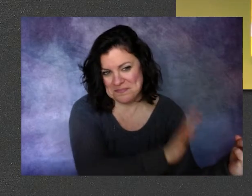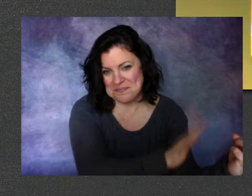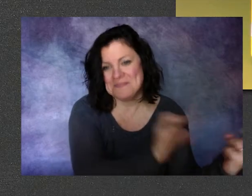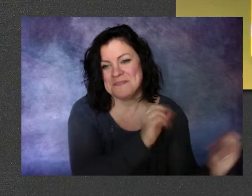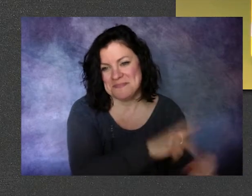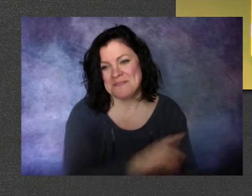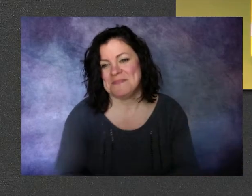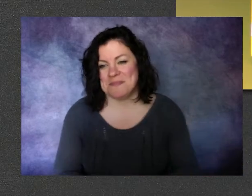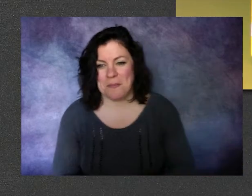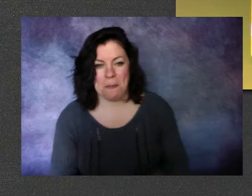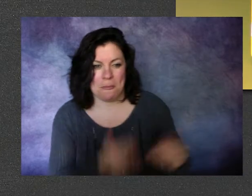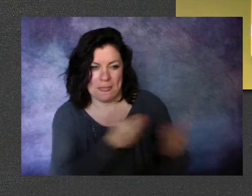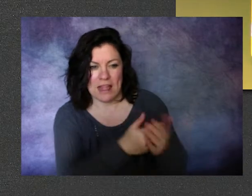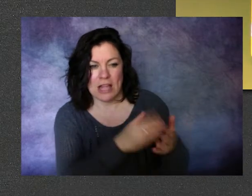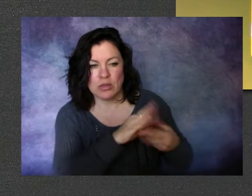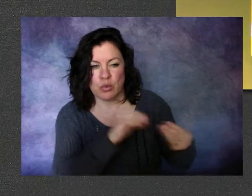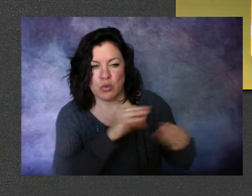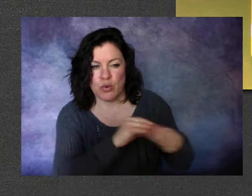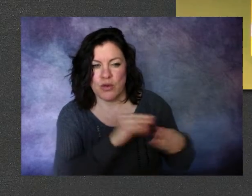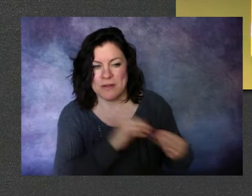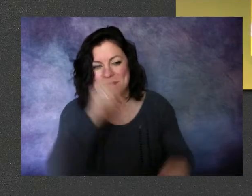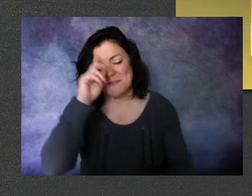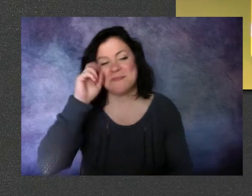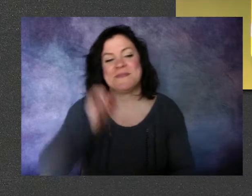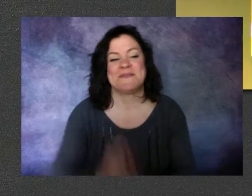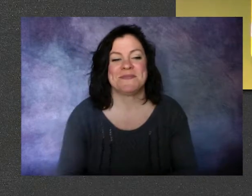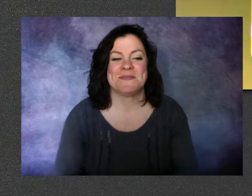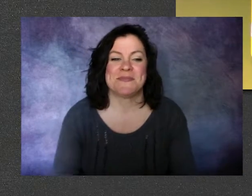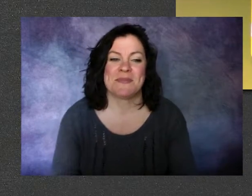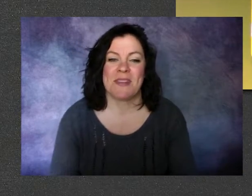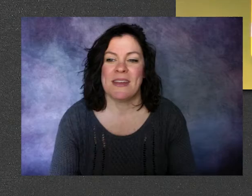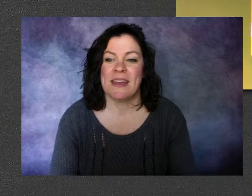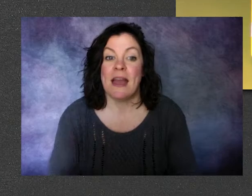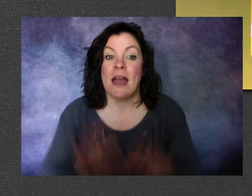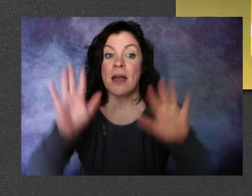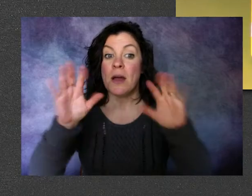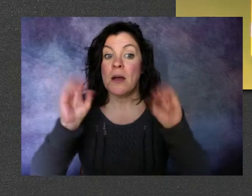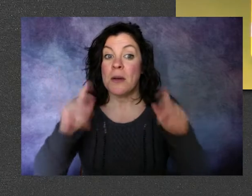Okay, I'm gonna set you right here by our story. Awesome.